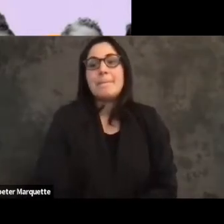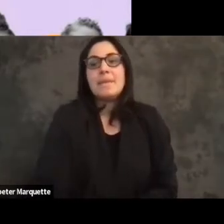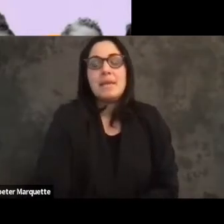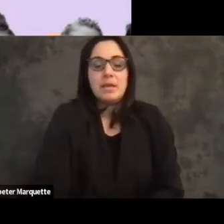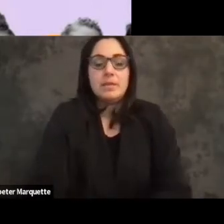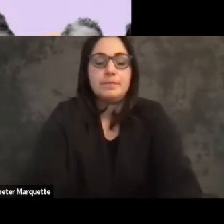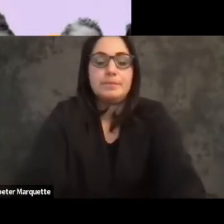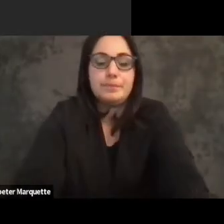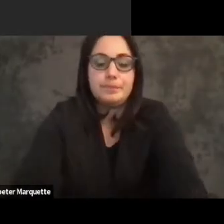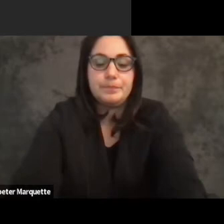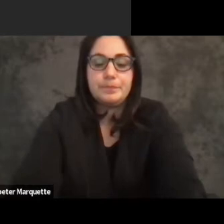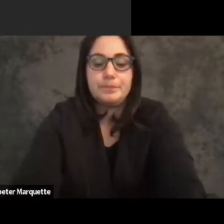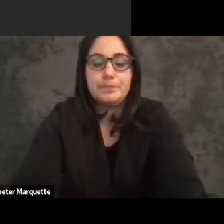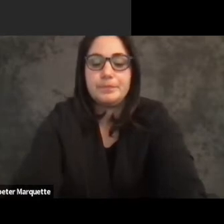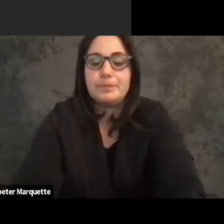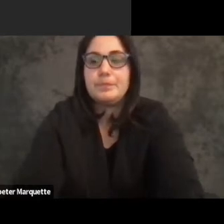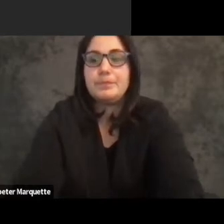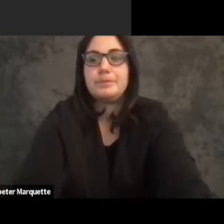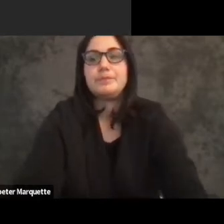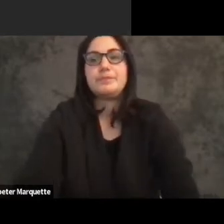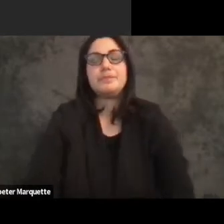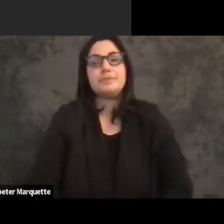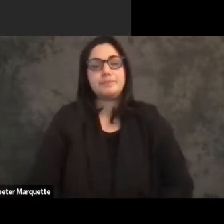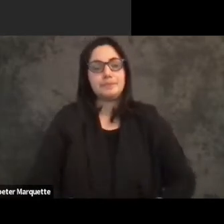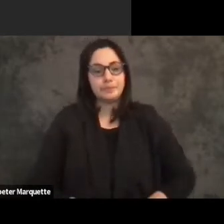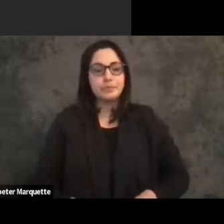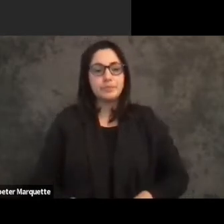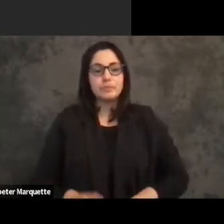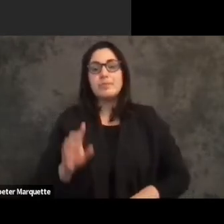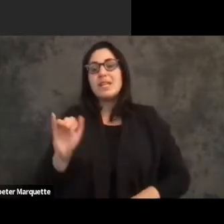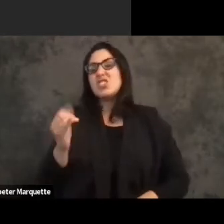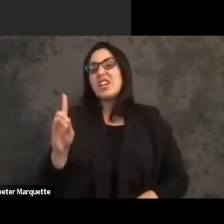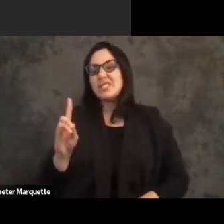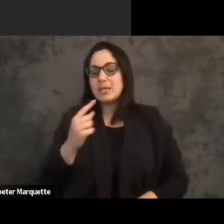all of you, and looking forward to supporting this work moving forward. Thank you.